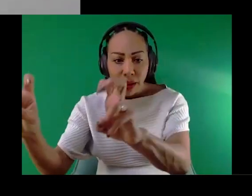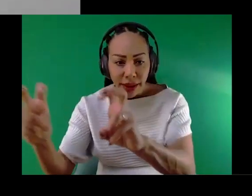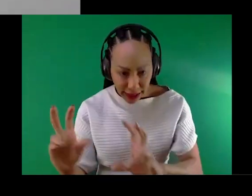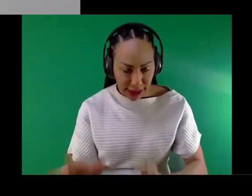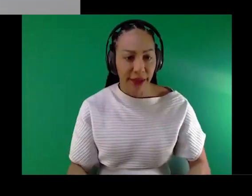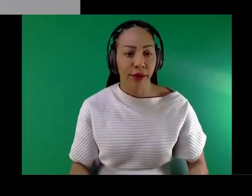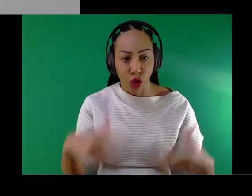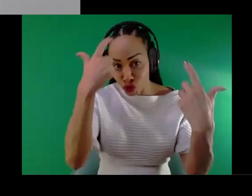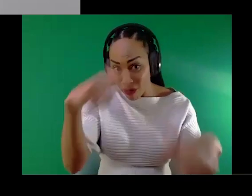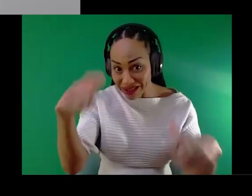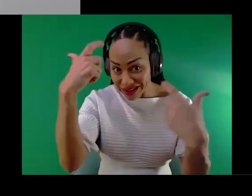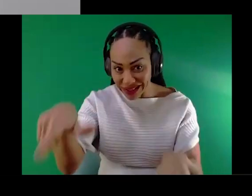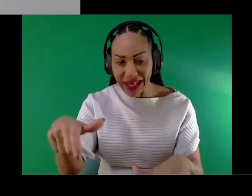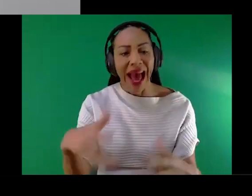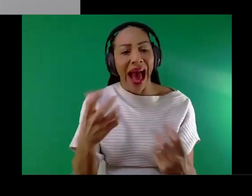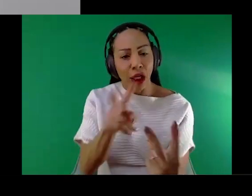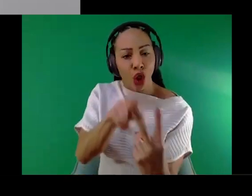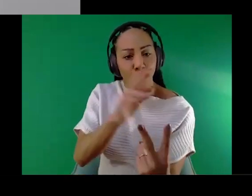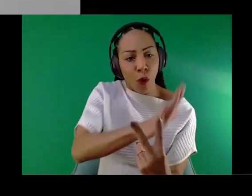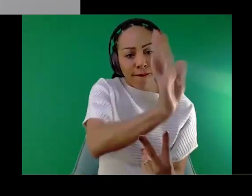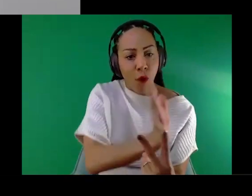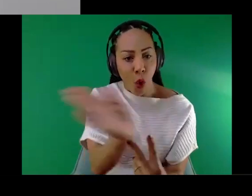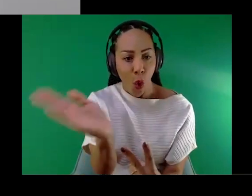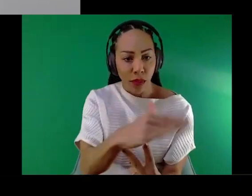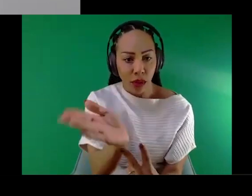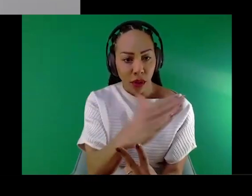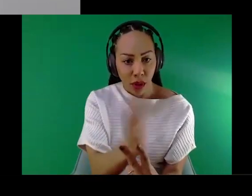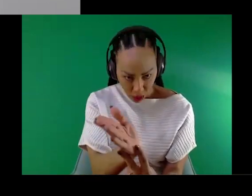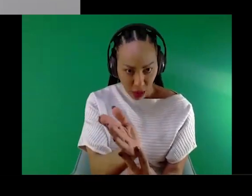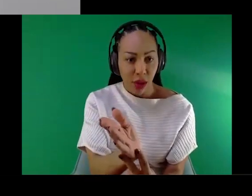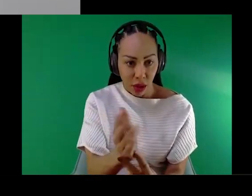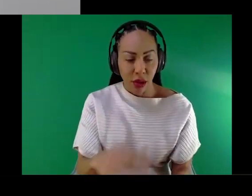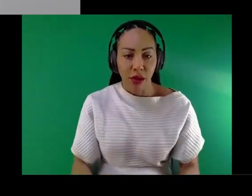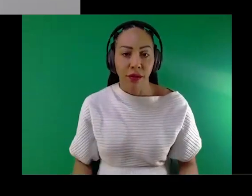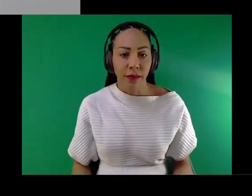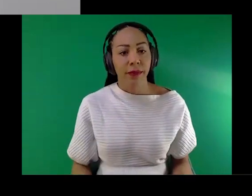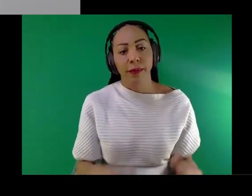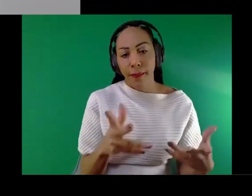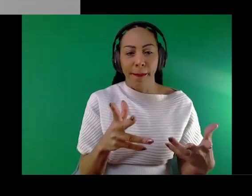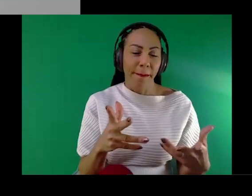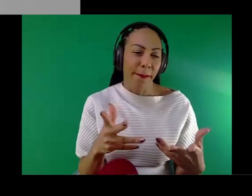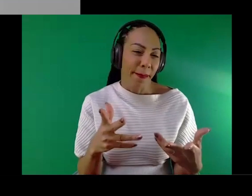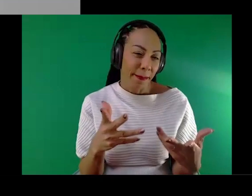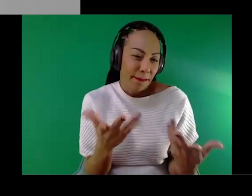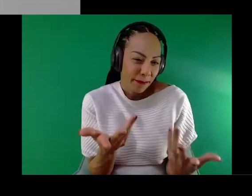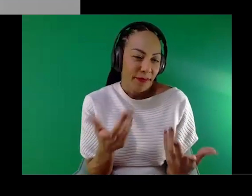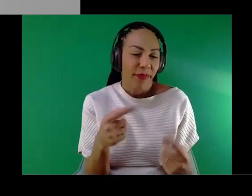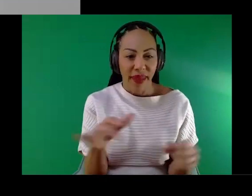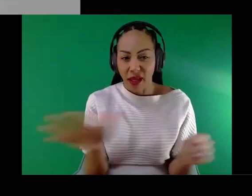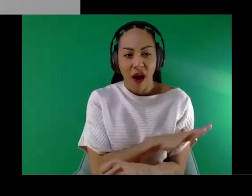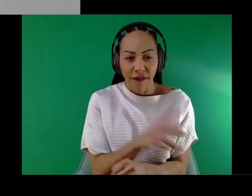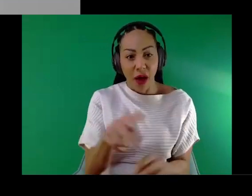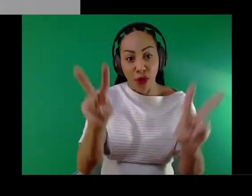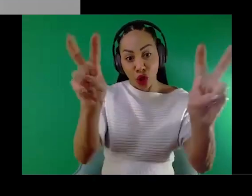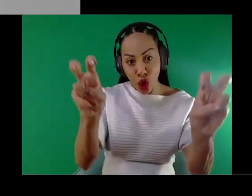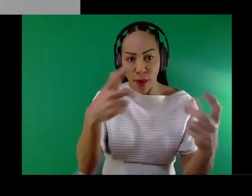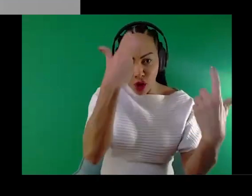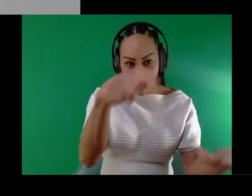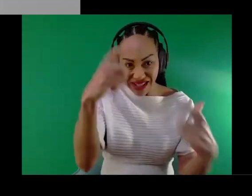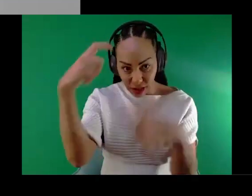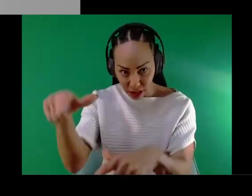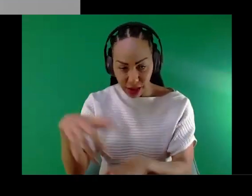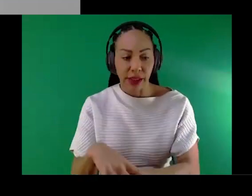two forms which may cap residencies in general uh these two forms I mean have different features